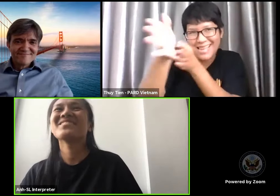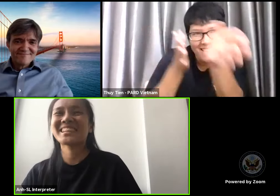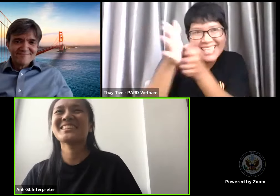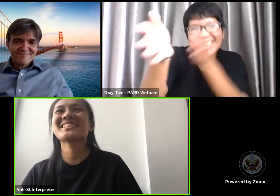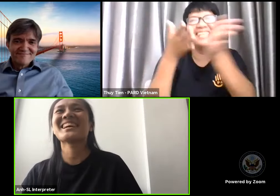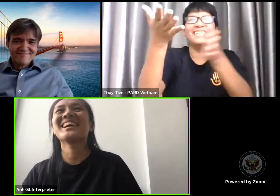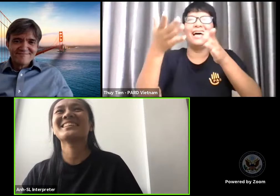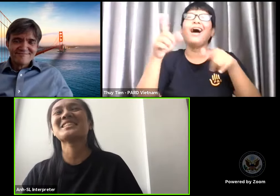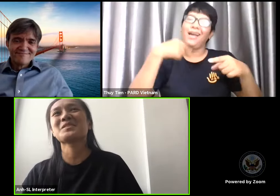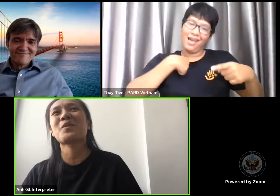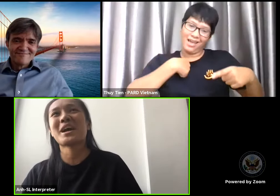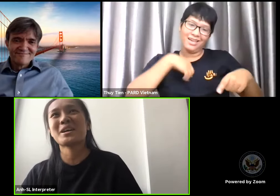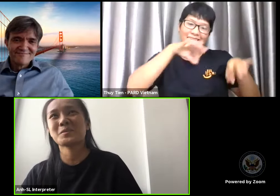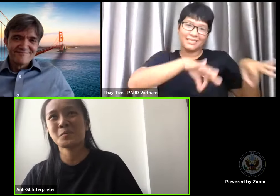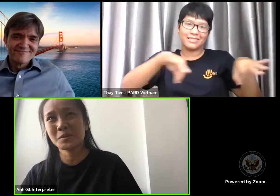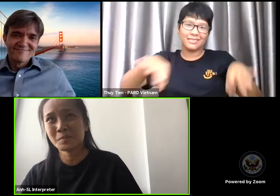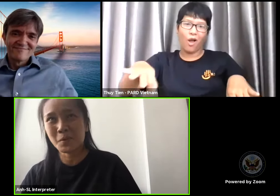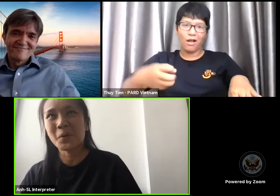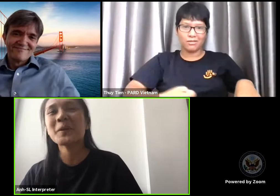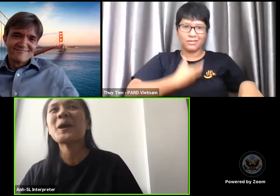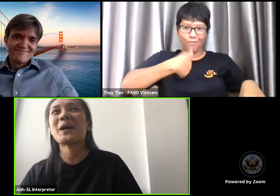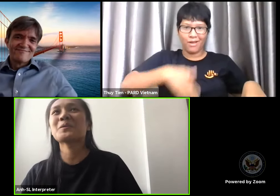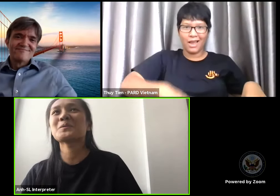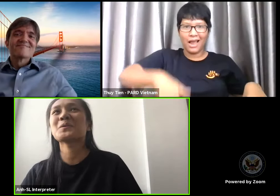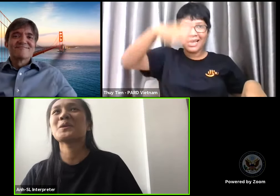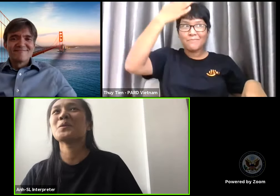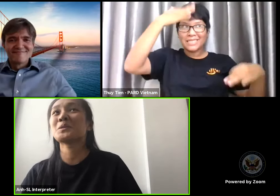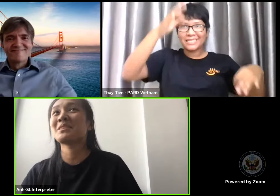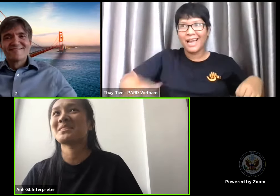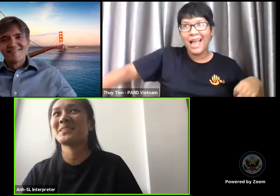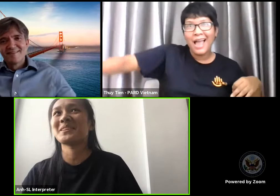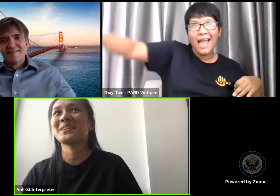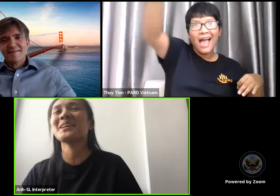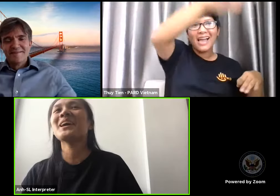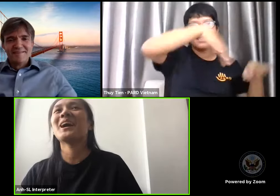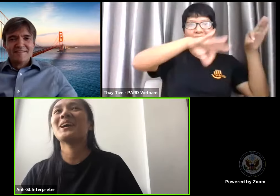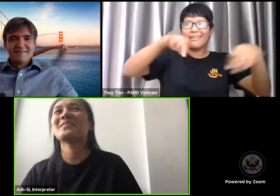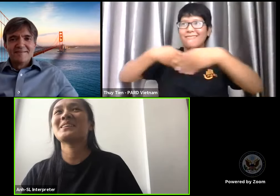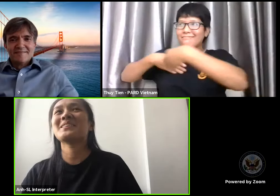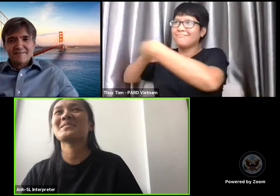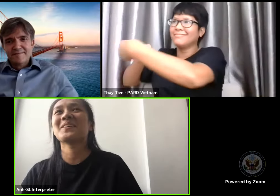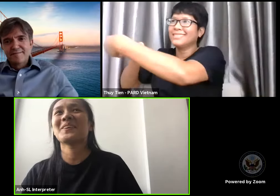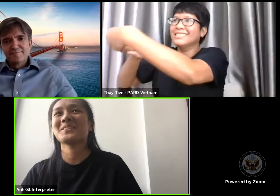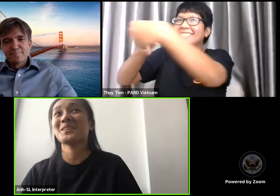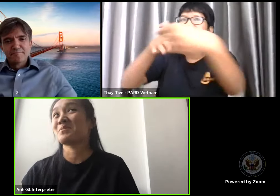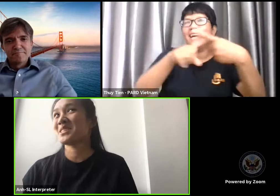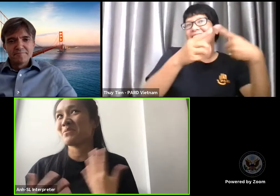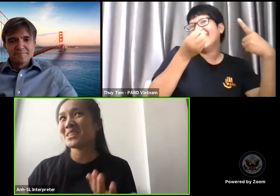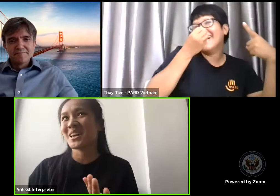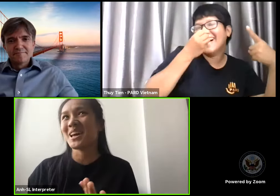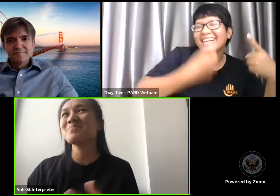because this is where I was born, and also in Ho Chi Minh City there is a lot of traffic jam,